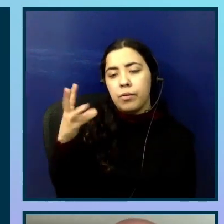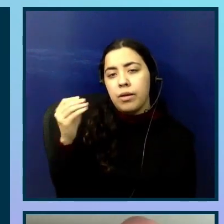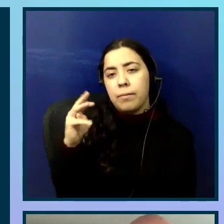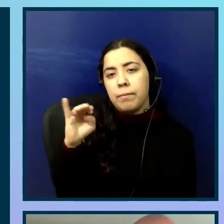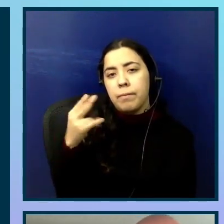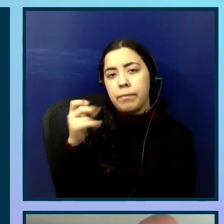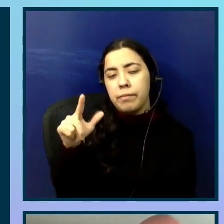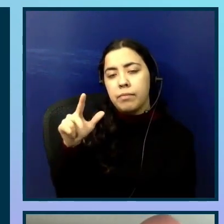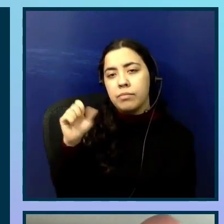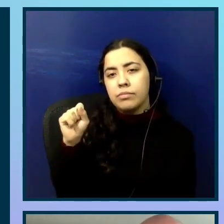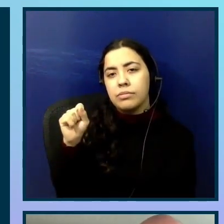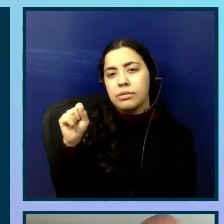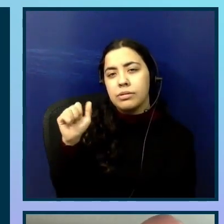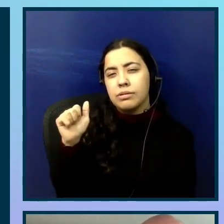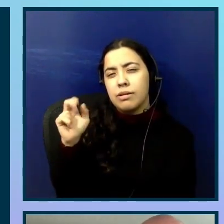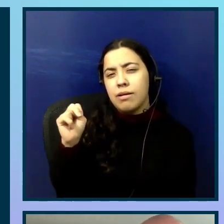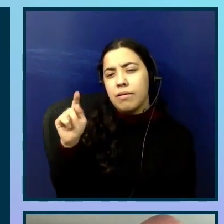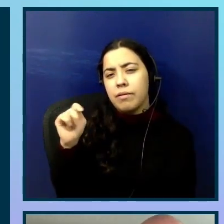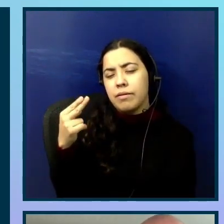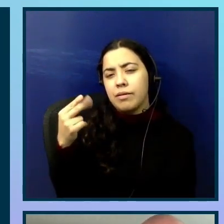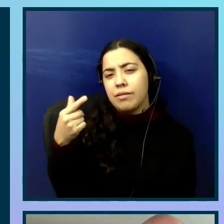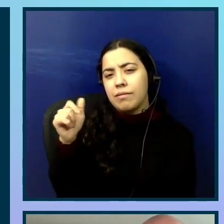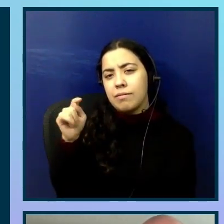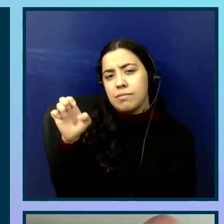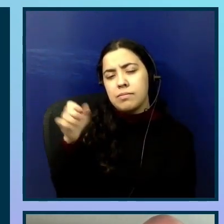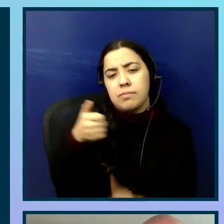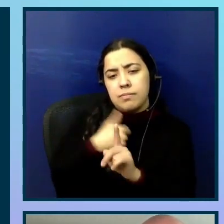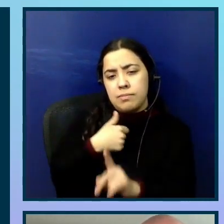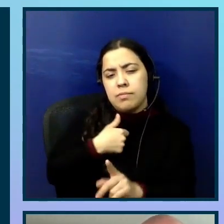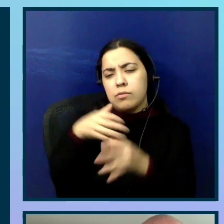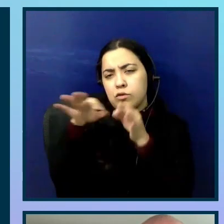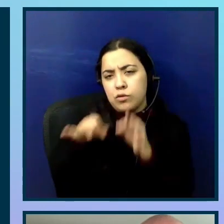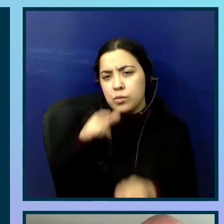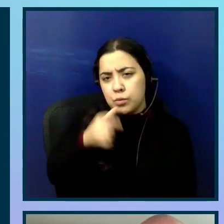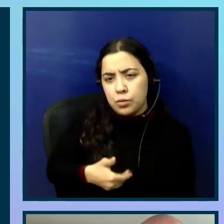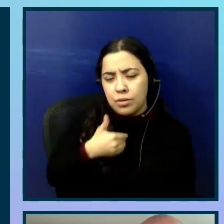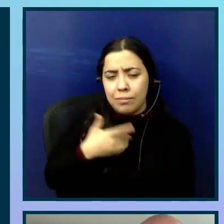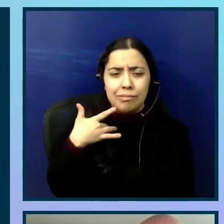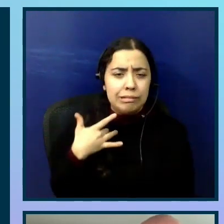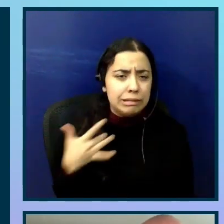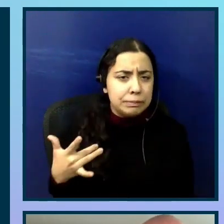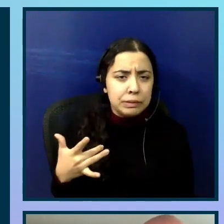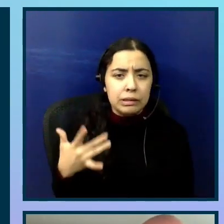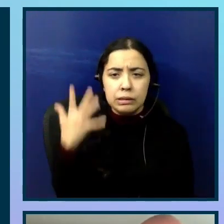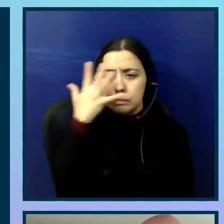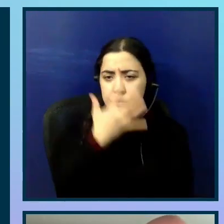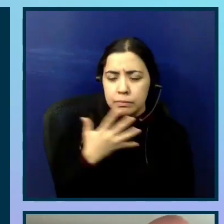I'm gonna do a quick description of myself. So I'm a typical 50 something,